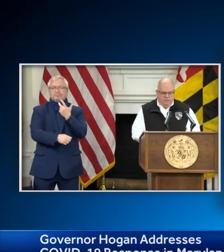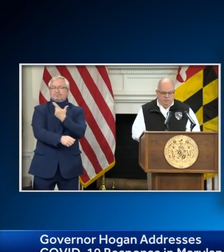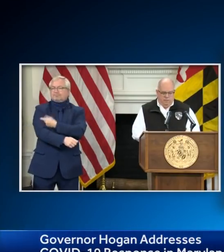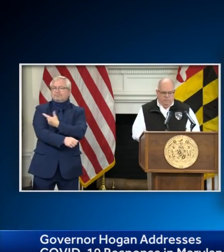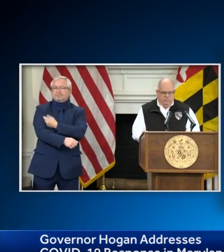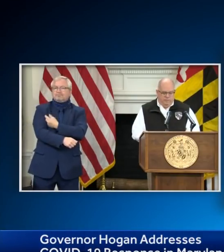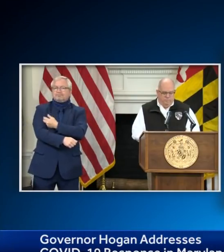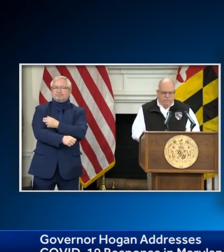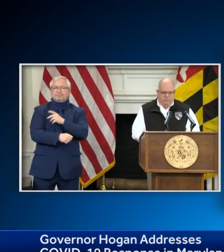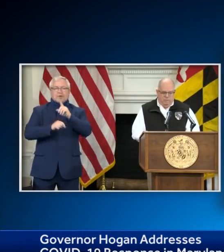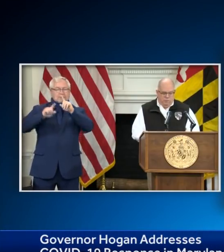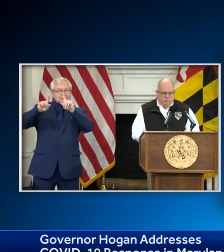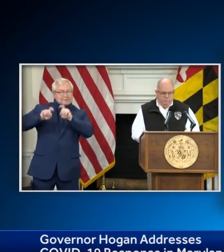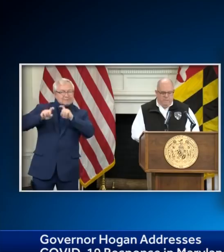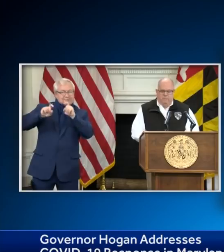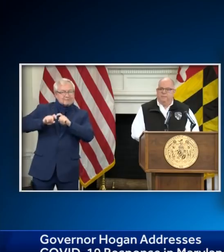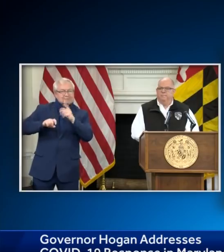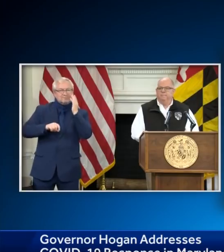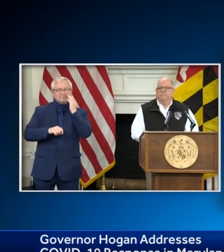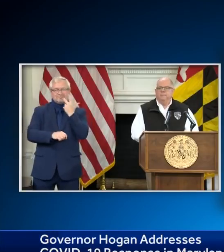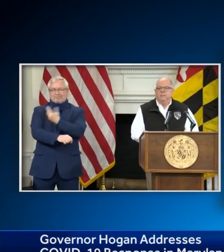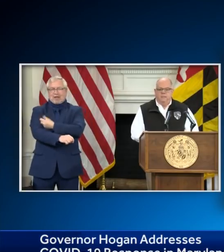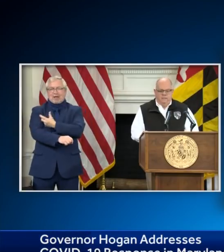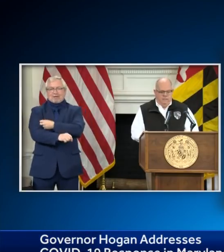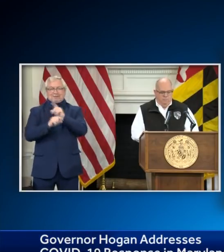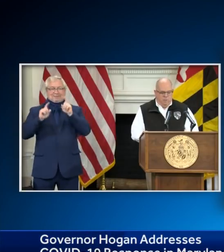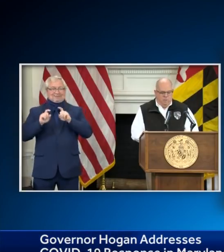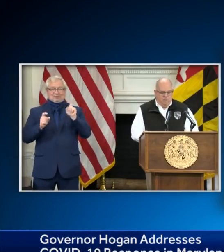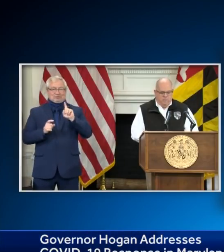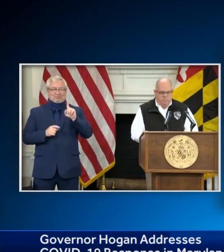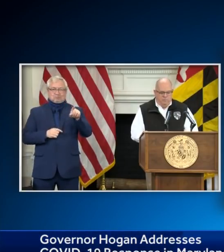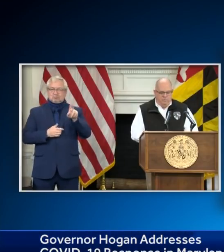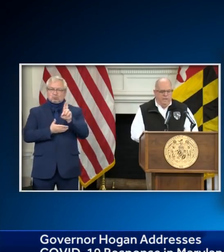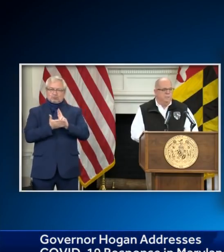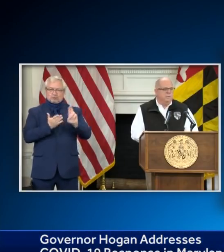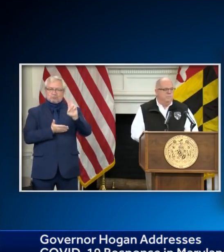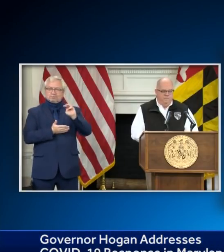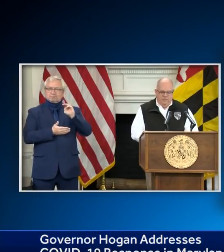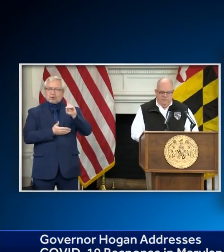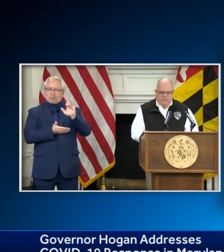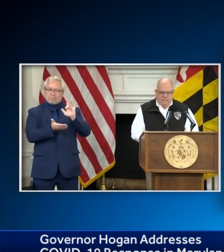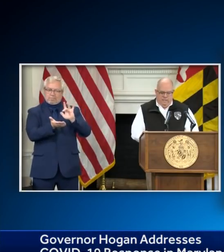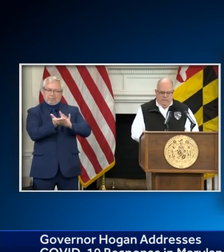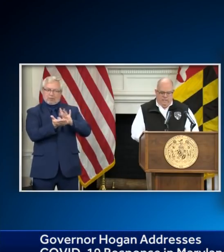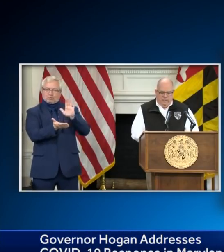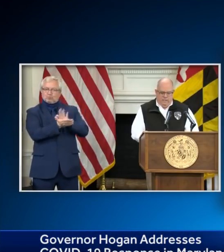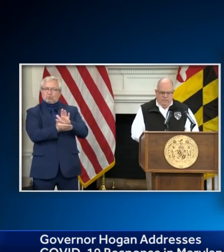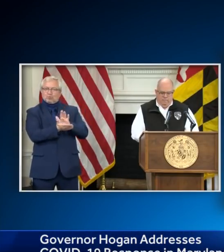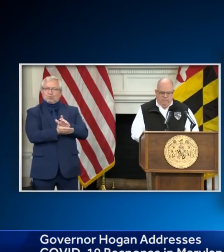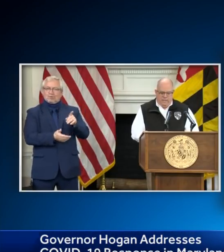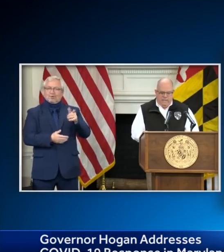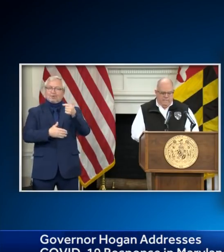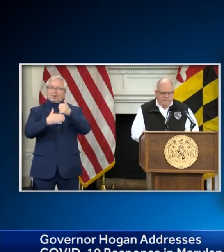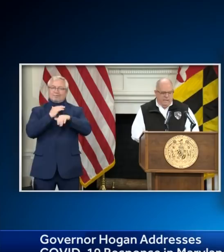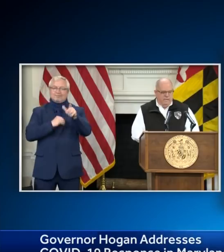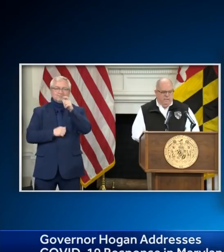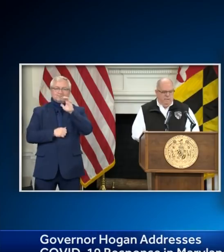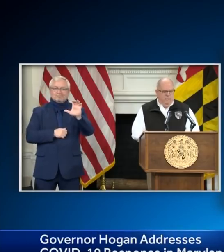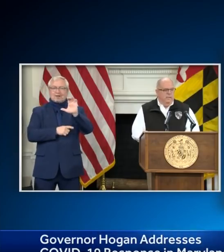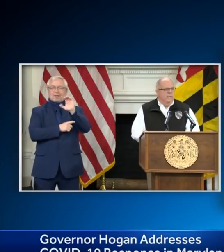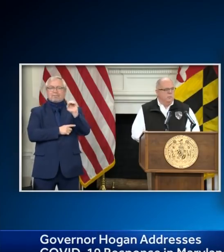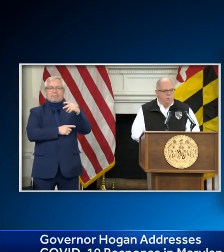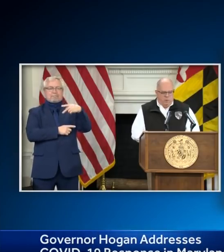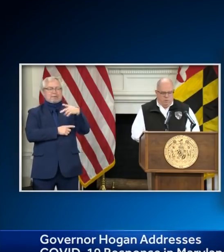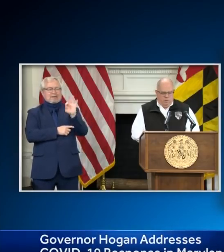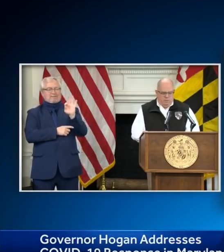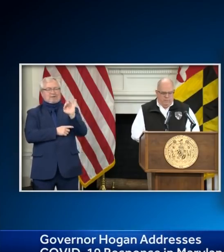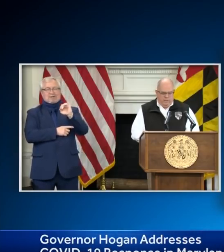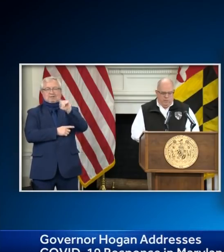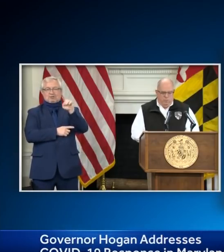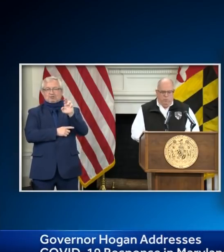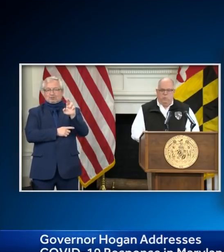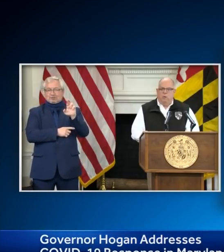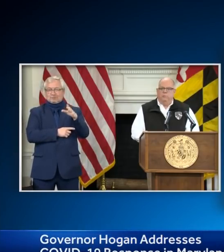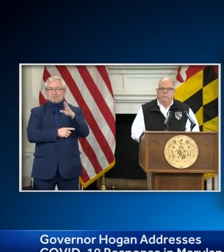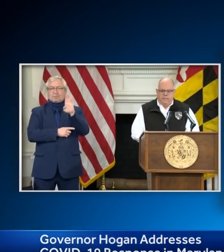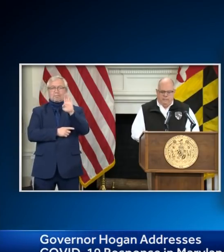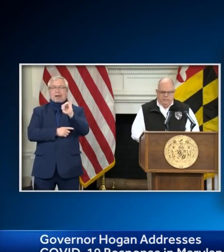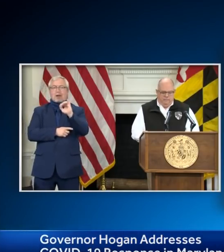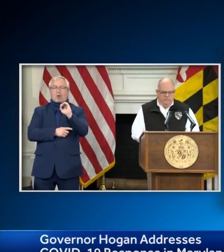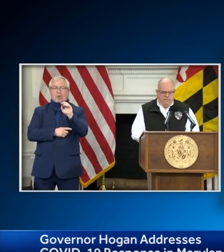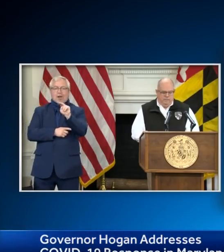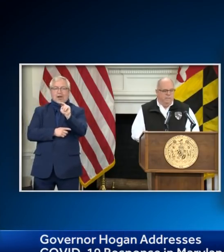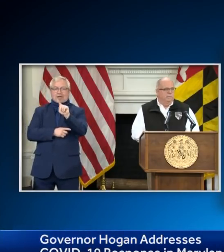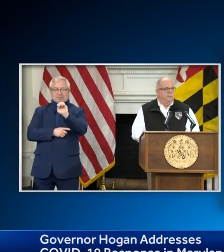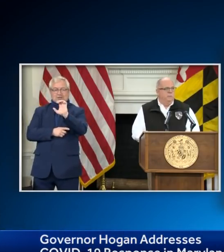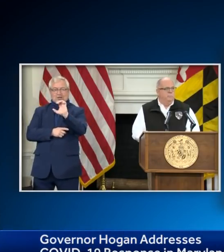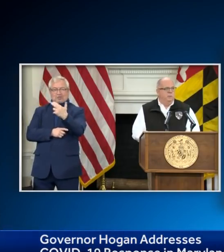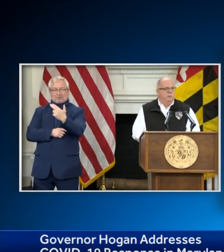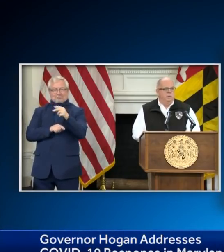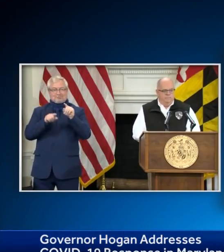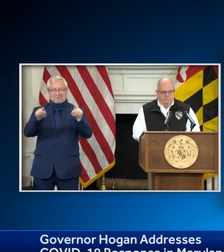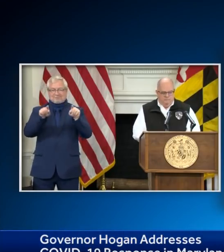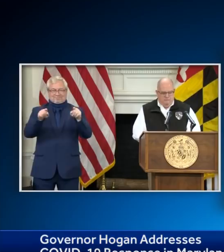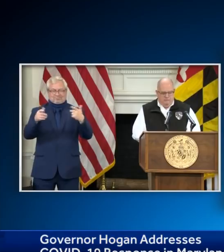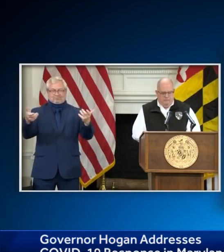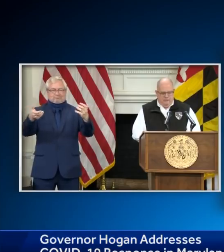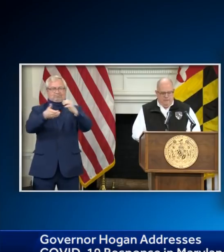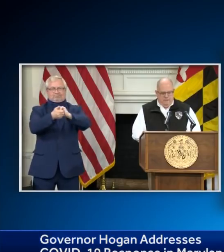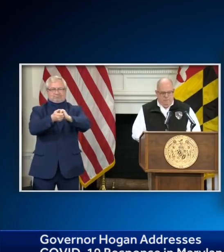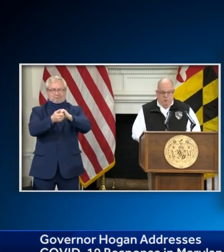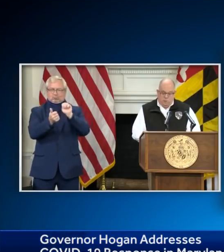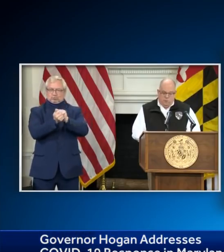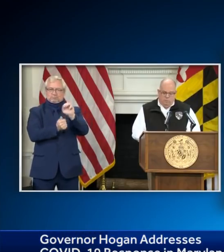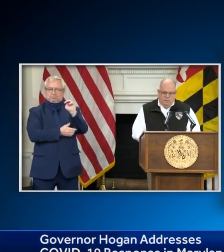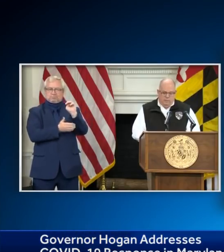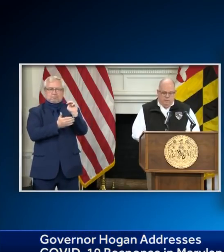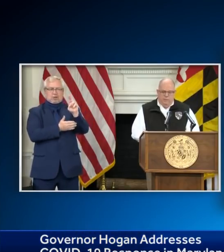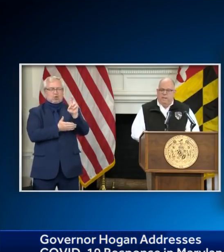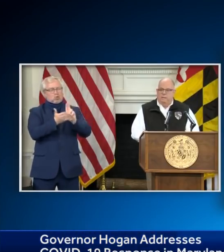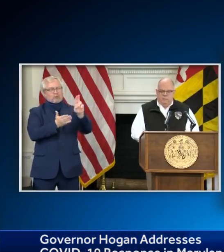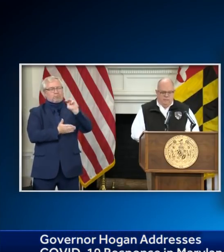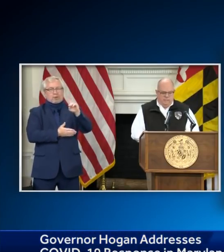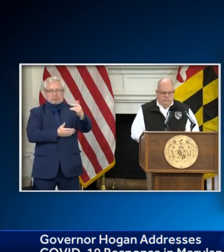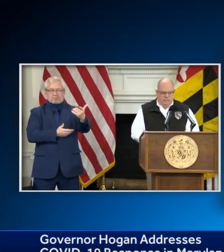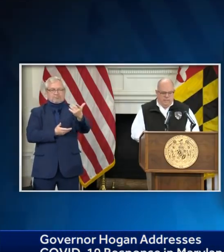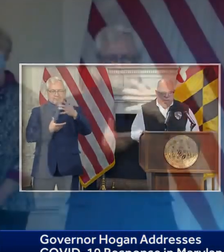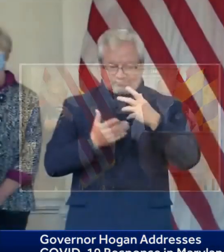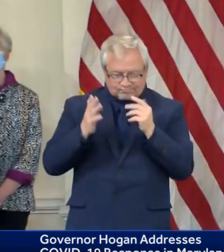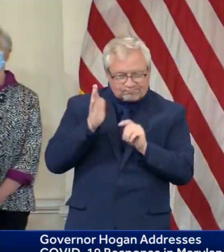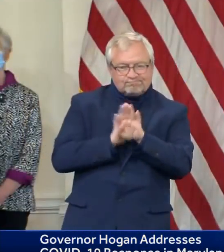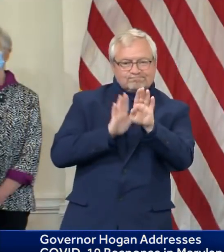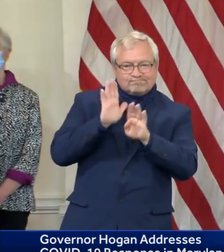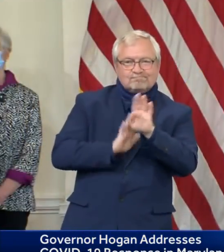YESTERDAY, THE VERY FIRST PATIENTS IN THE UNITED STATES WERE GIVEN A TEST VACCINE AT THE UNIVERSITY OF MARYLAND SCHOOL OF MEDICINE IN PARTNERSHIP WITH PFIZER AND BION TECH, AS PART OF